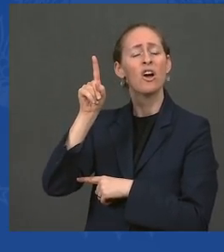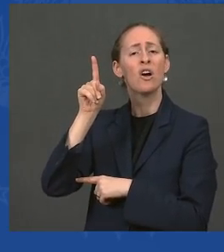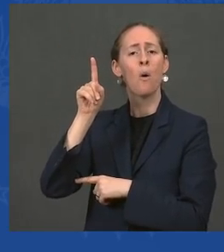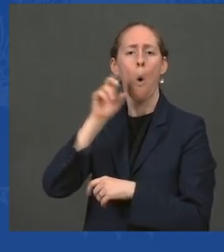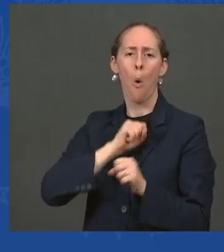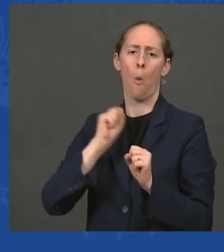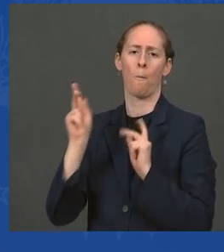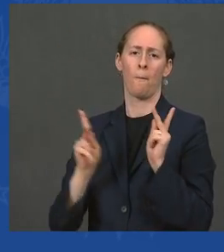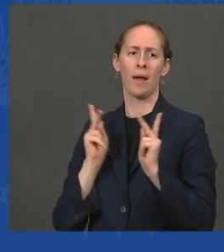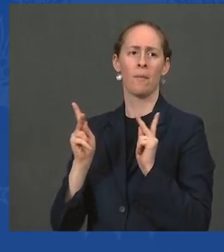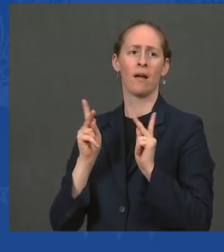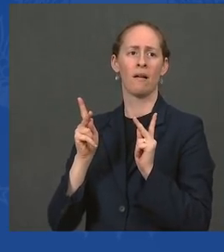Not for me."